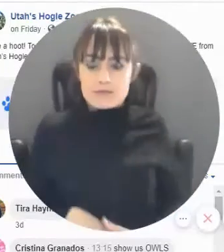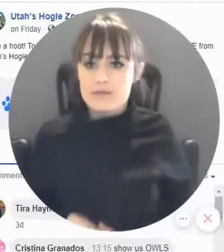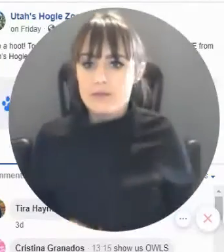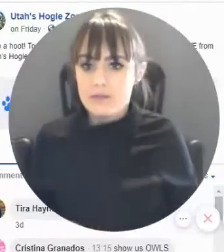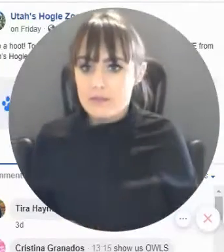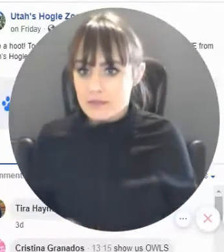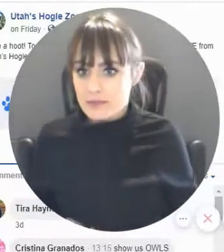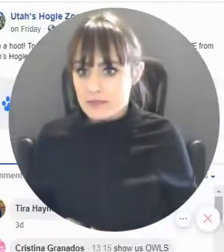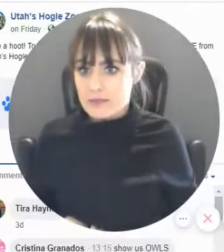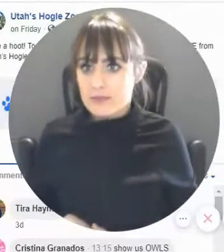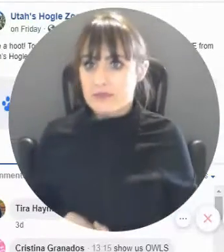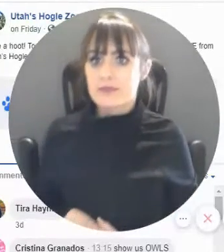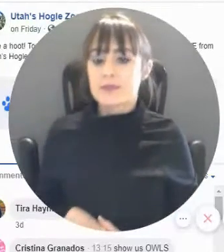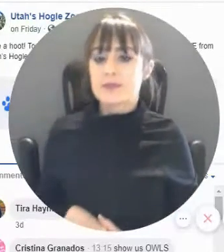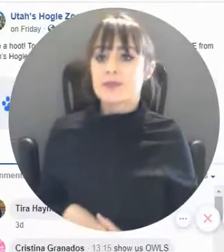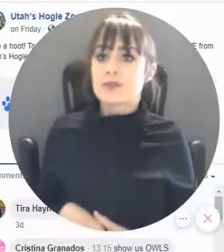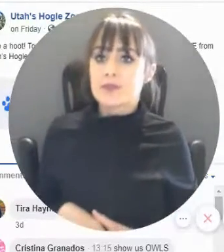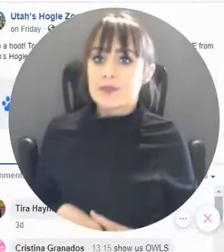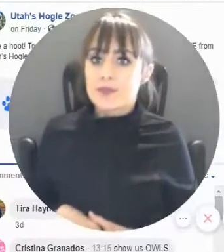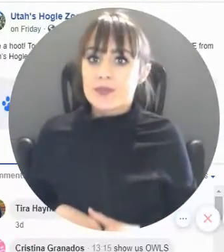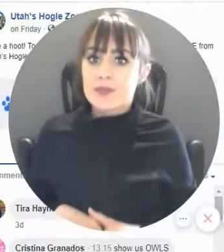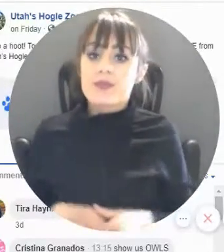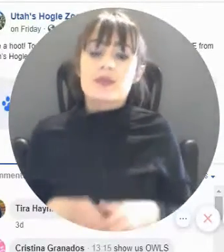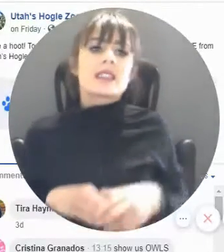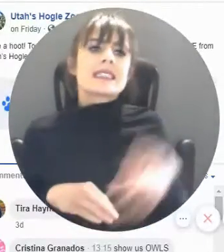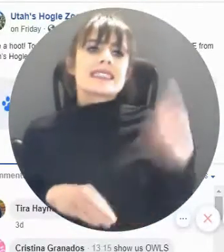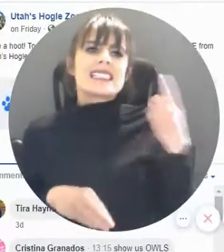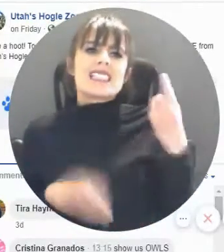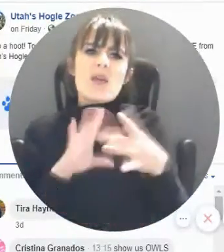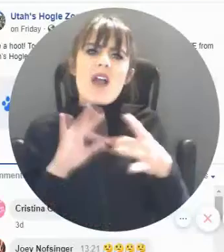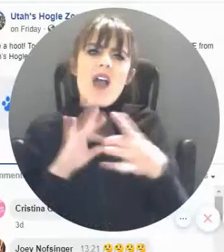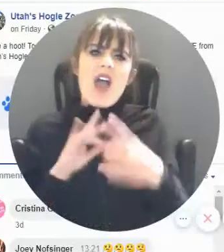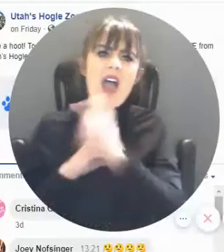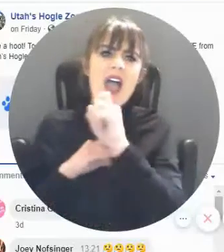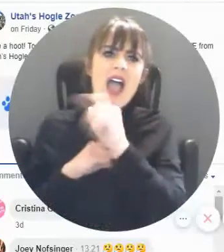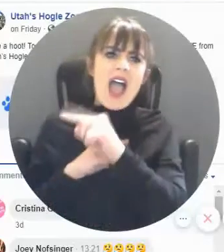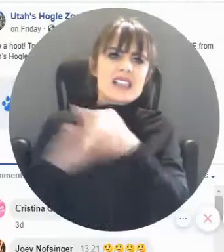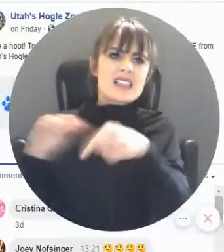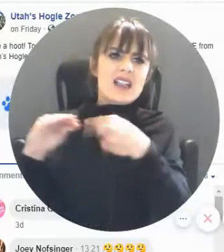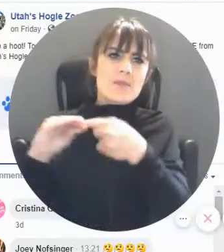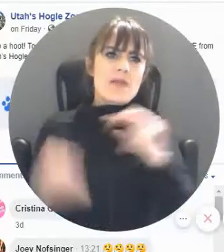called Wild Aware Utah. And I do think they have owl nest box plans on that website.